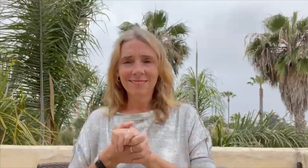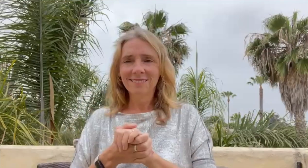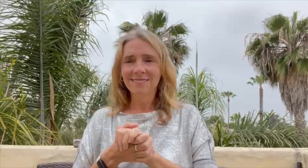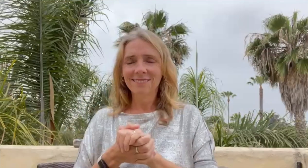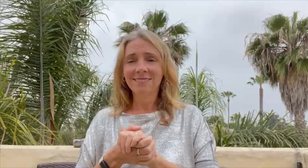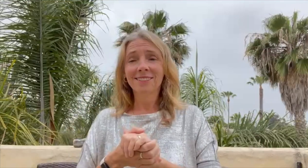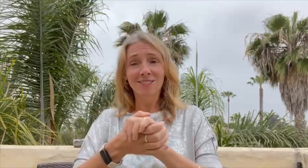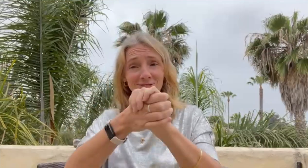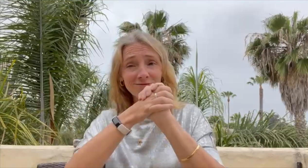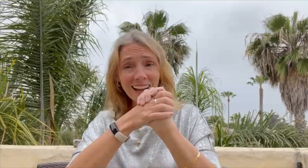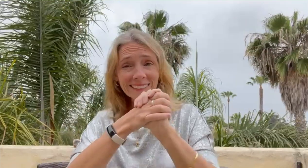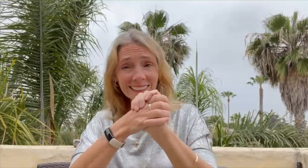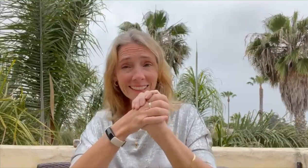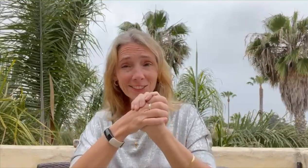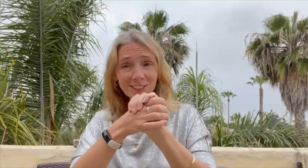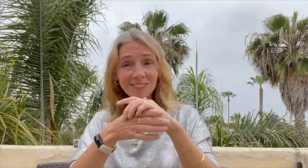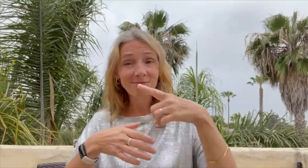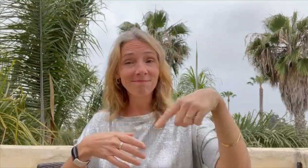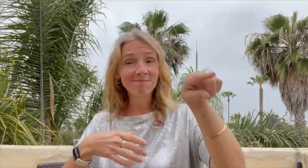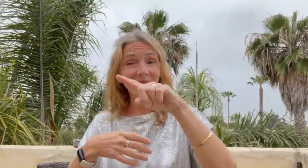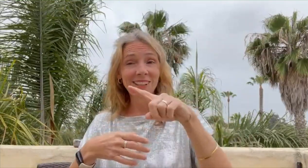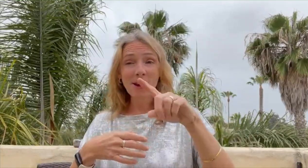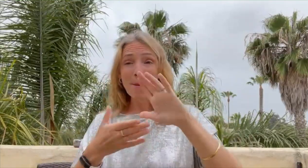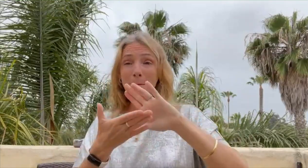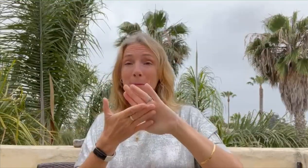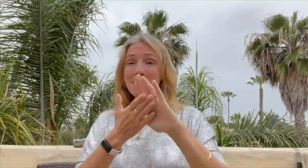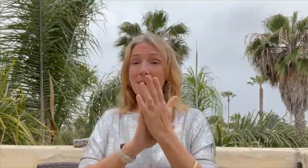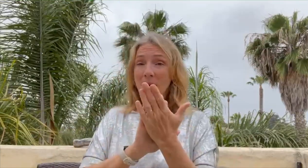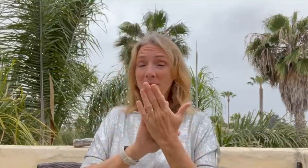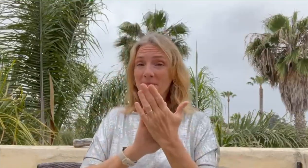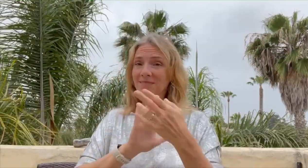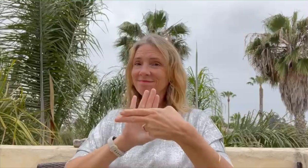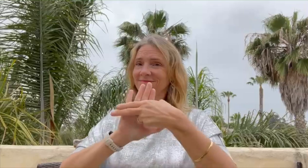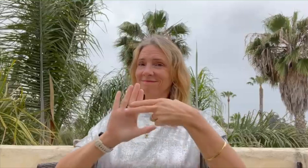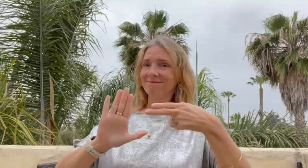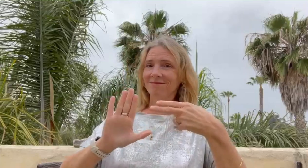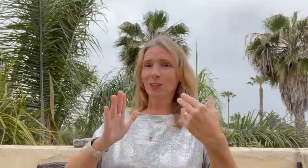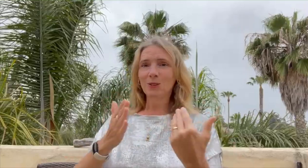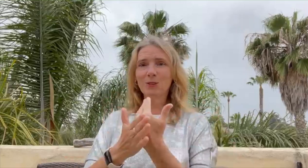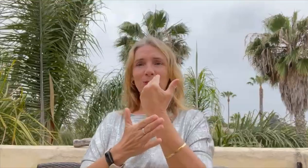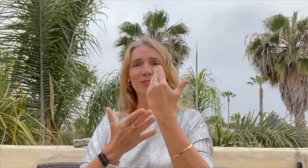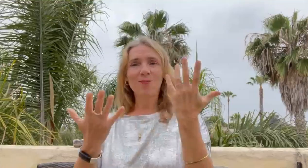And moving forward and making progress. Congratulations.